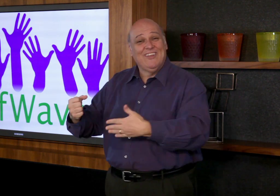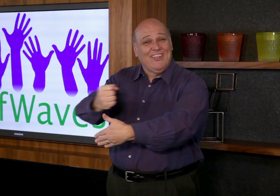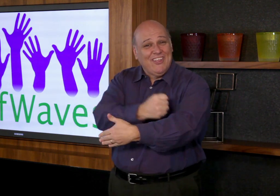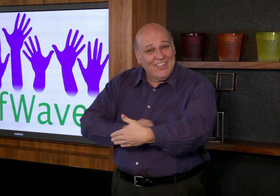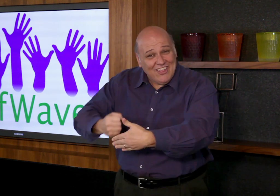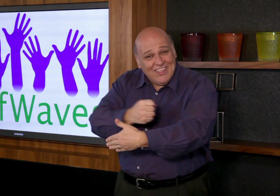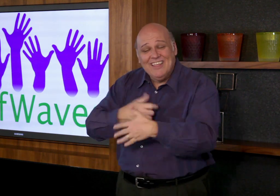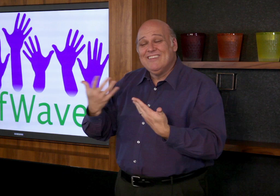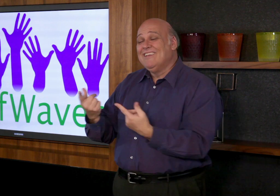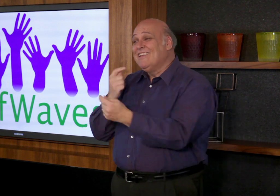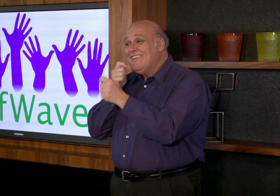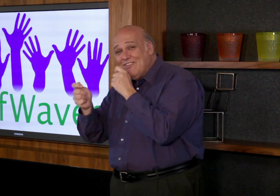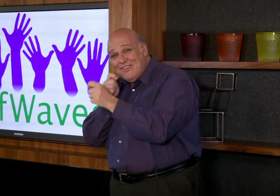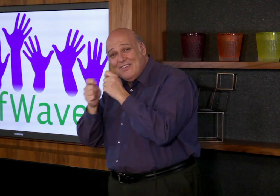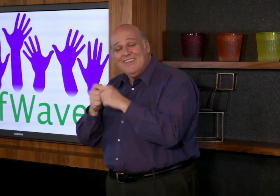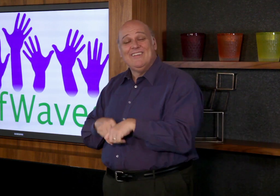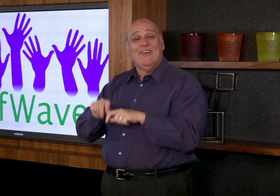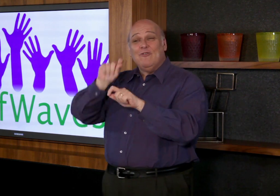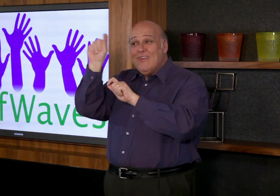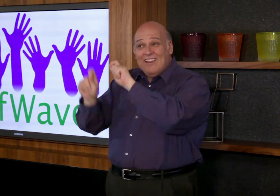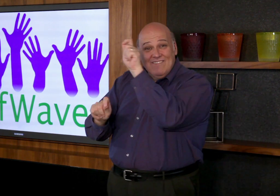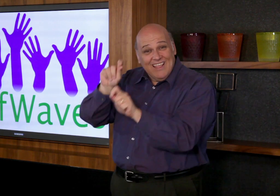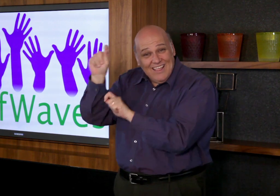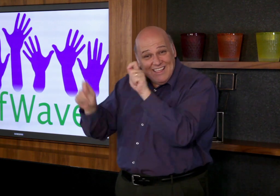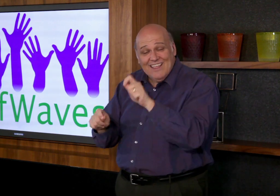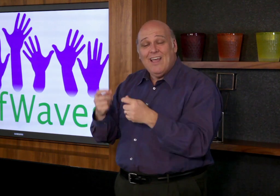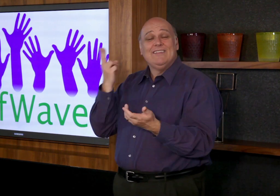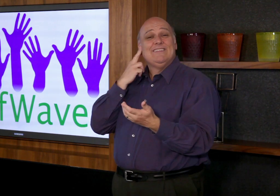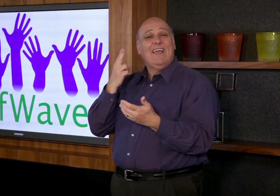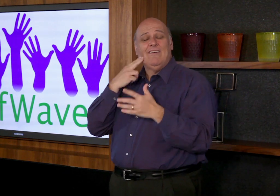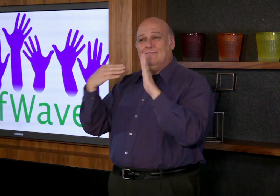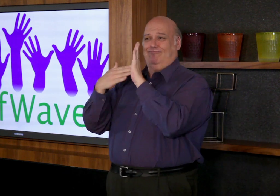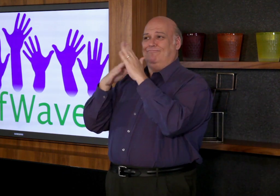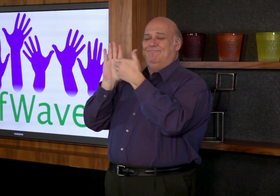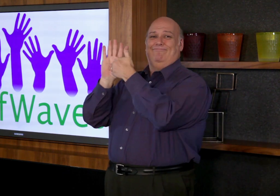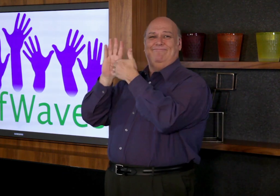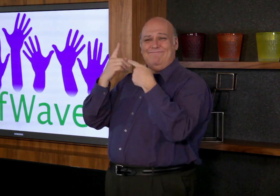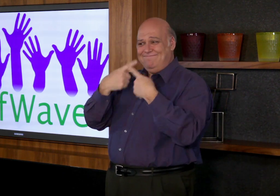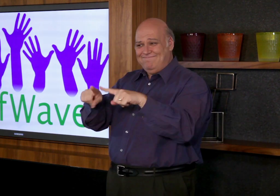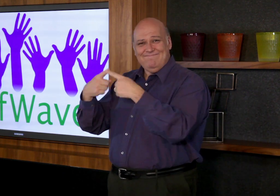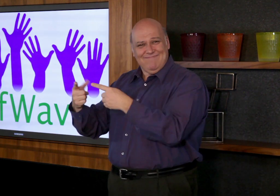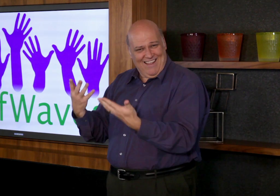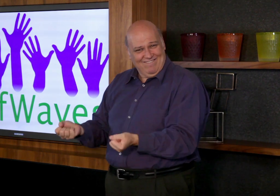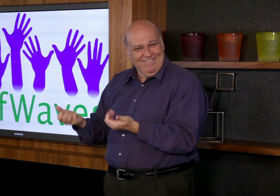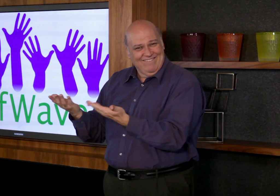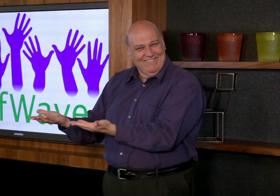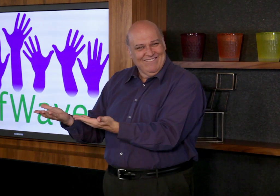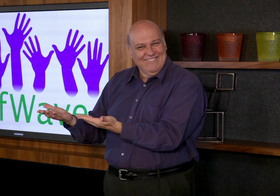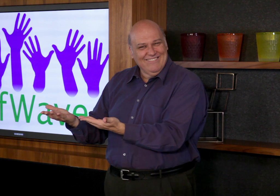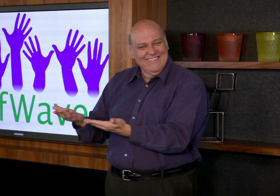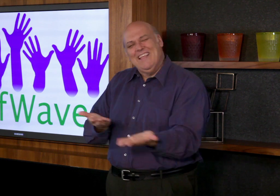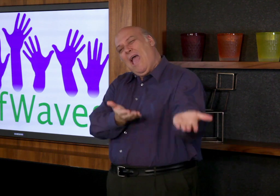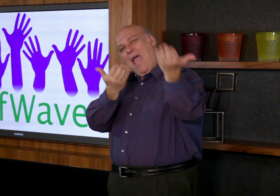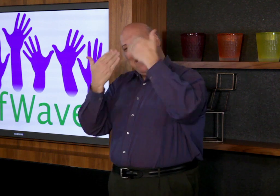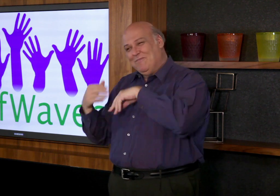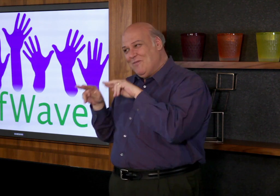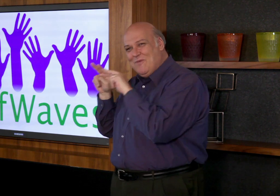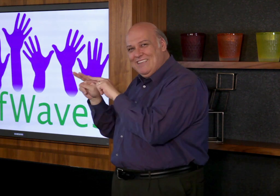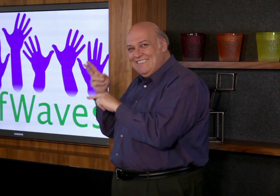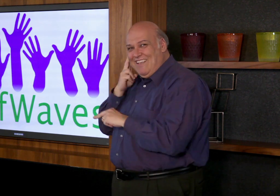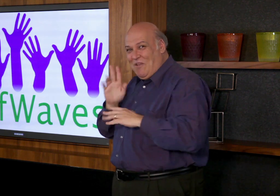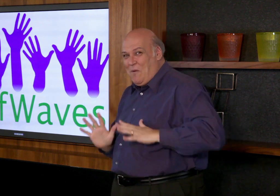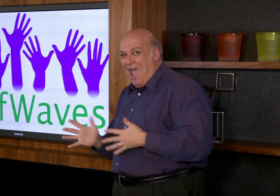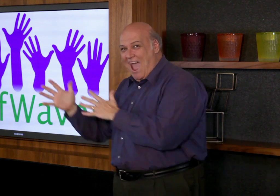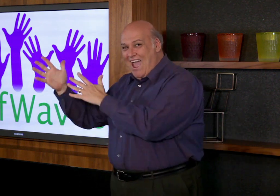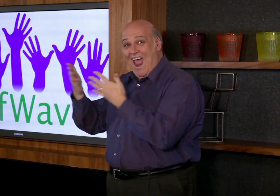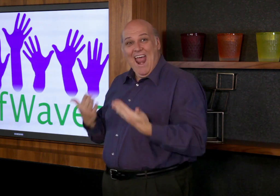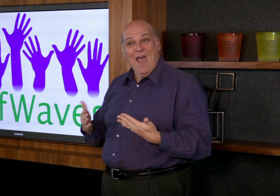for everyone: CookSign, Guest interview, Deaf Trivia and Deaf Challenges, lots to watch! Tell others to join!